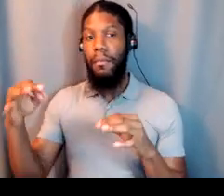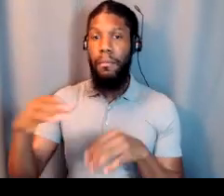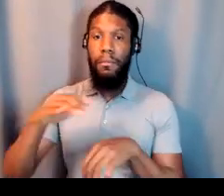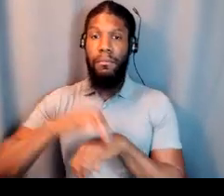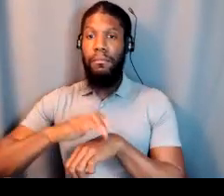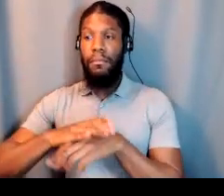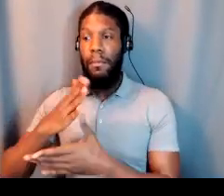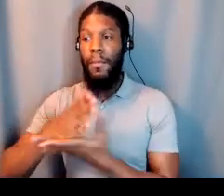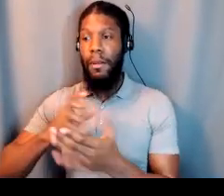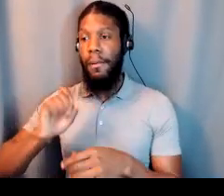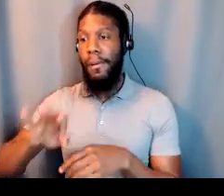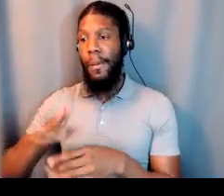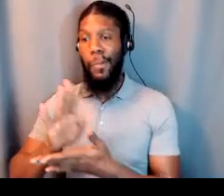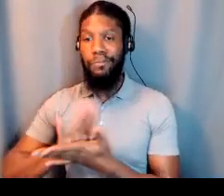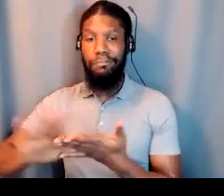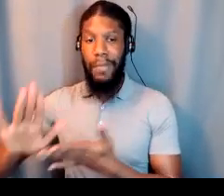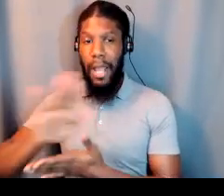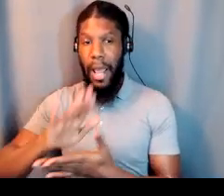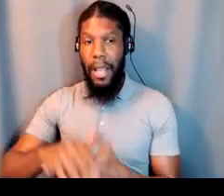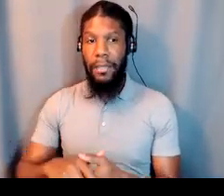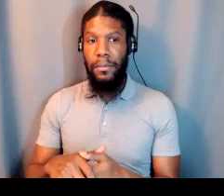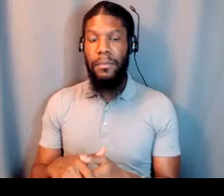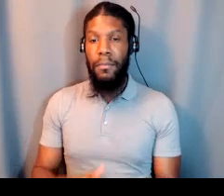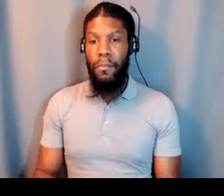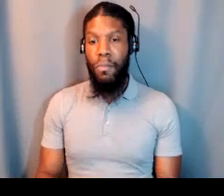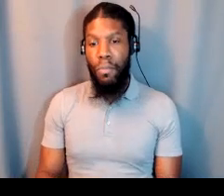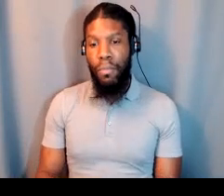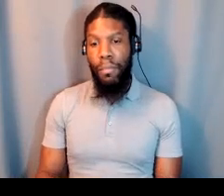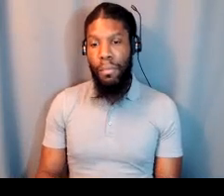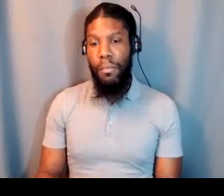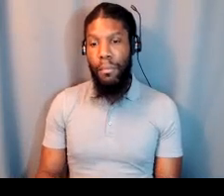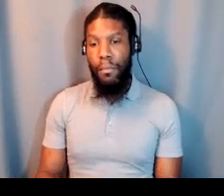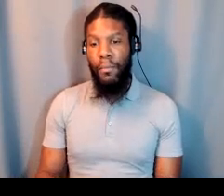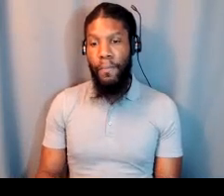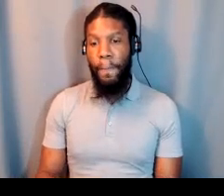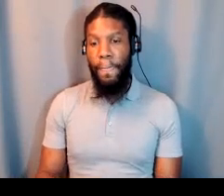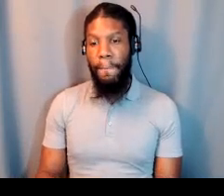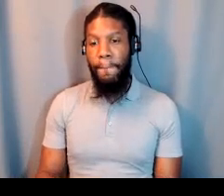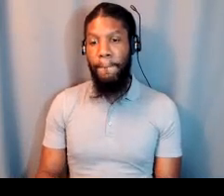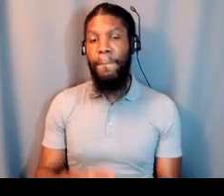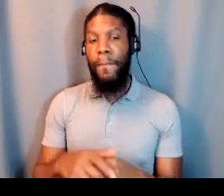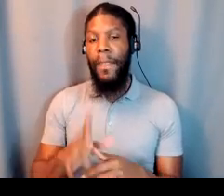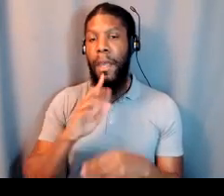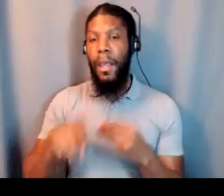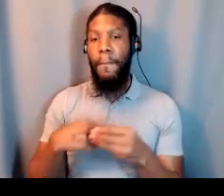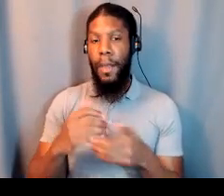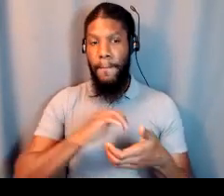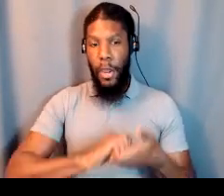the writing studies parts of it. So when it comes to trying to form those partnerships, I think it begins with